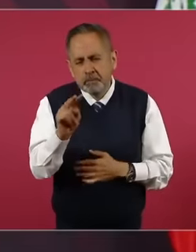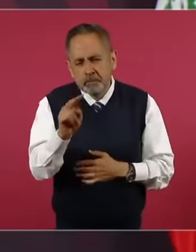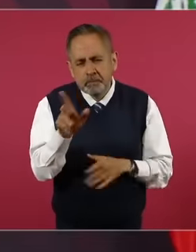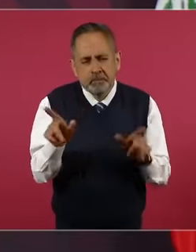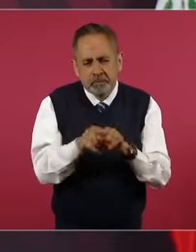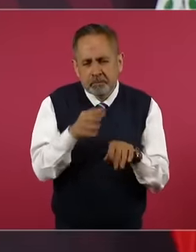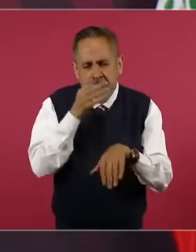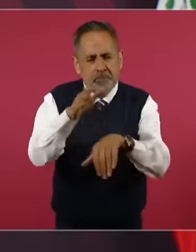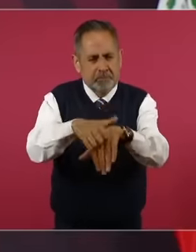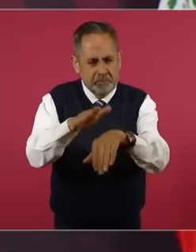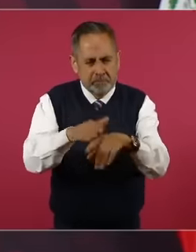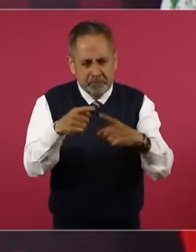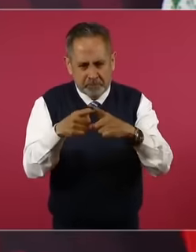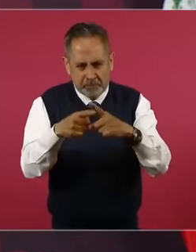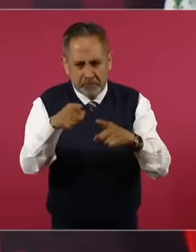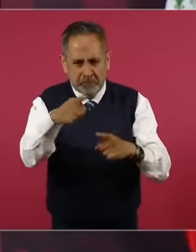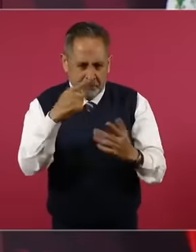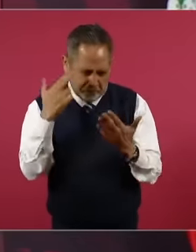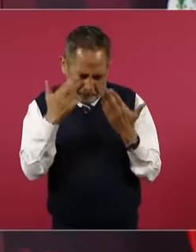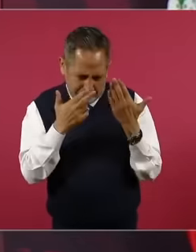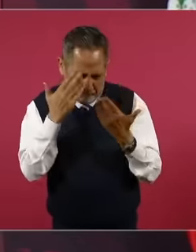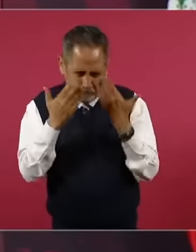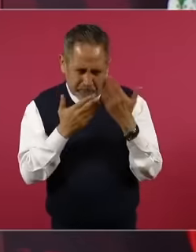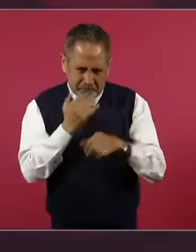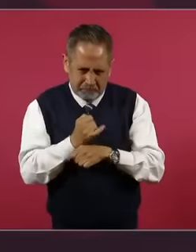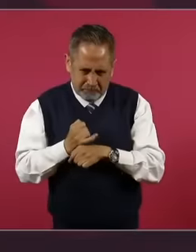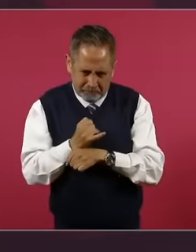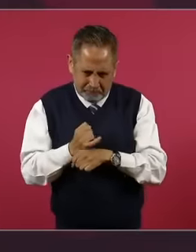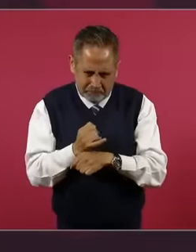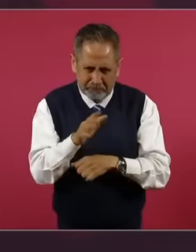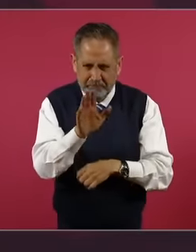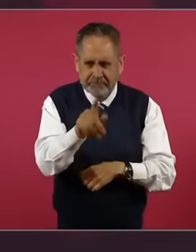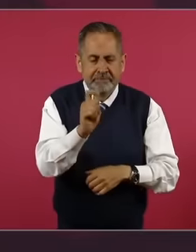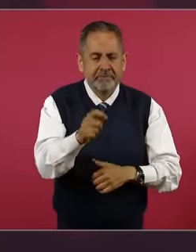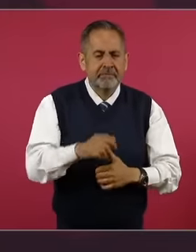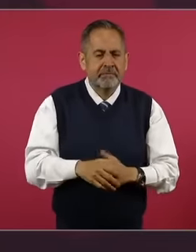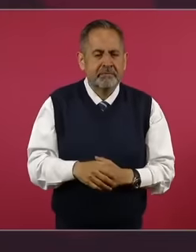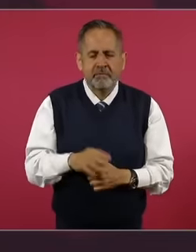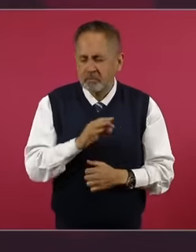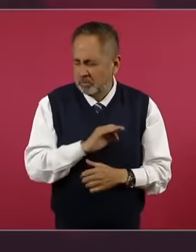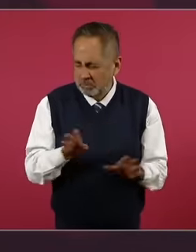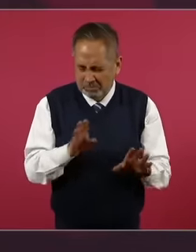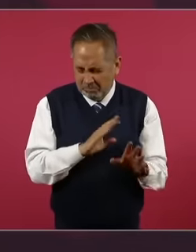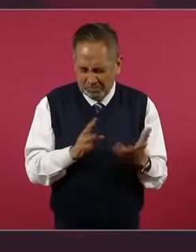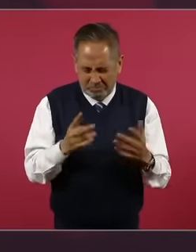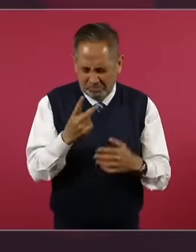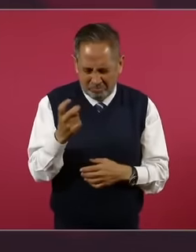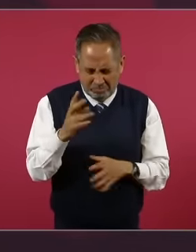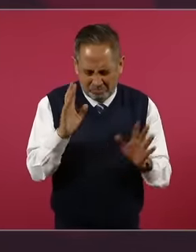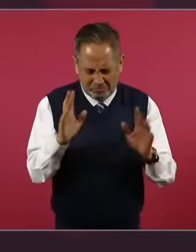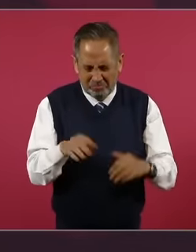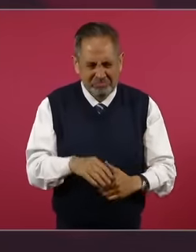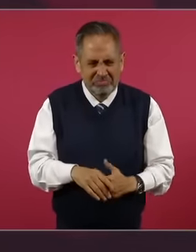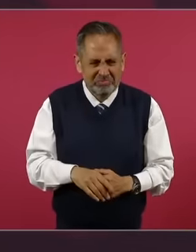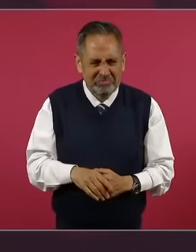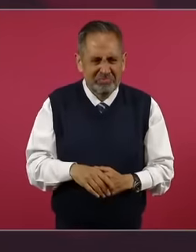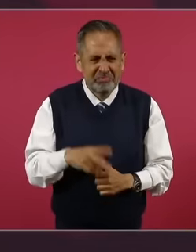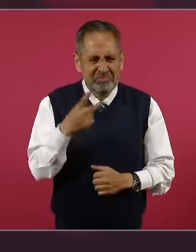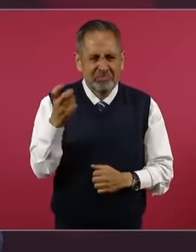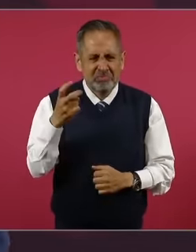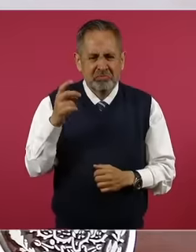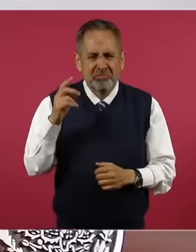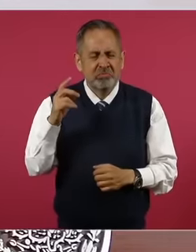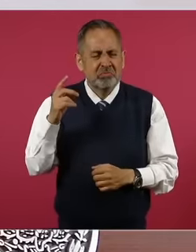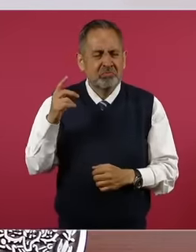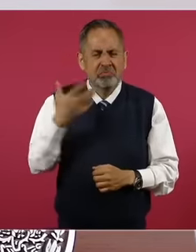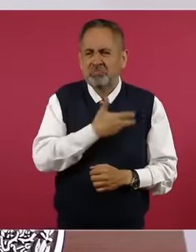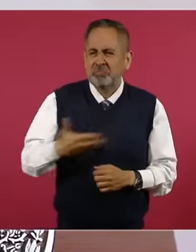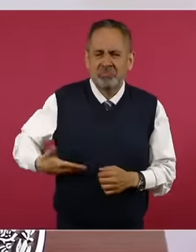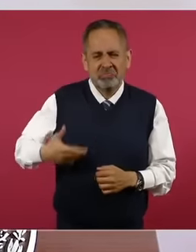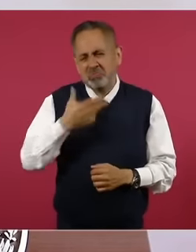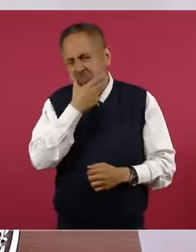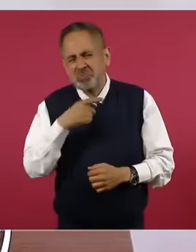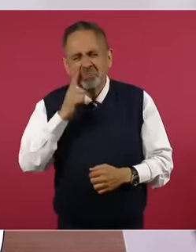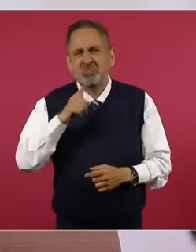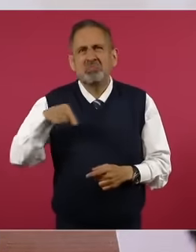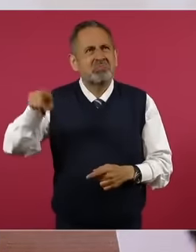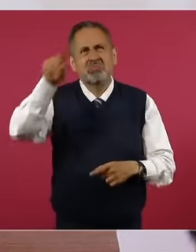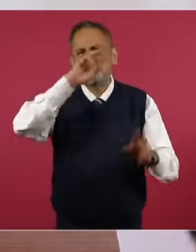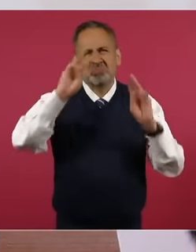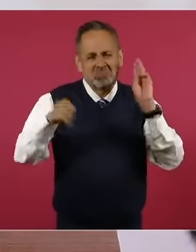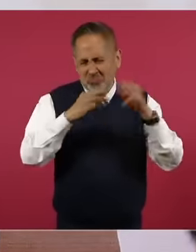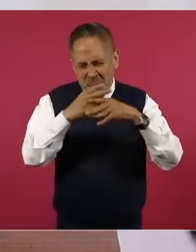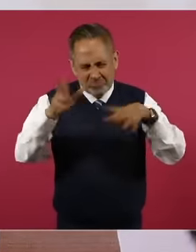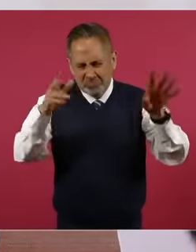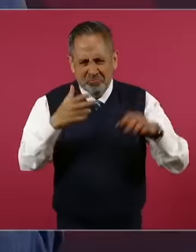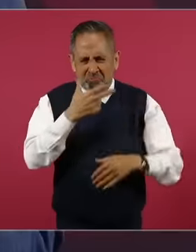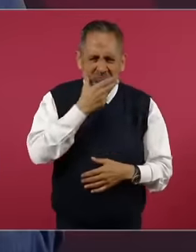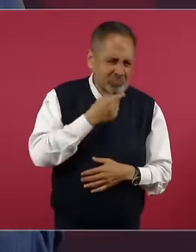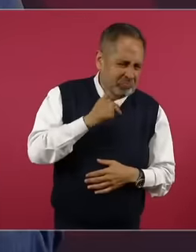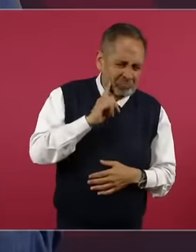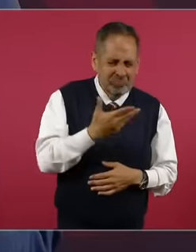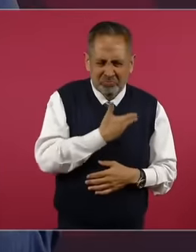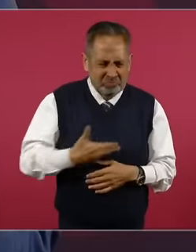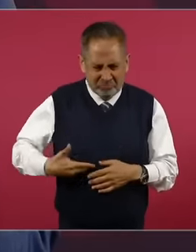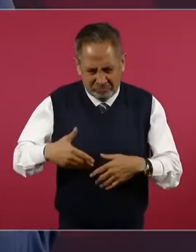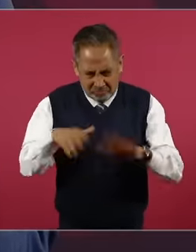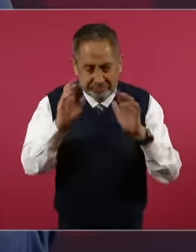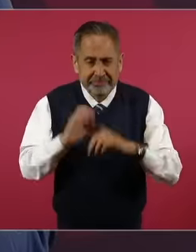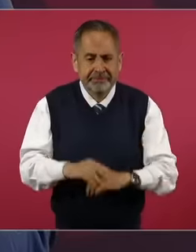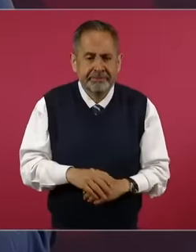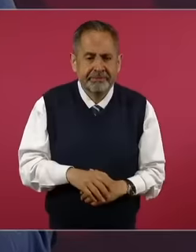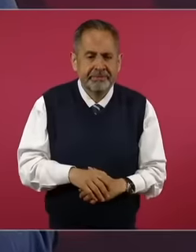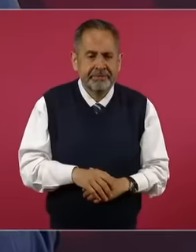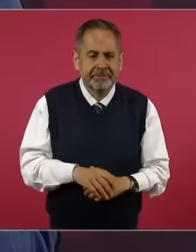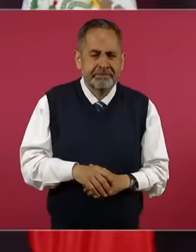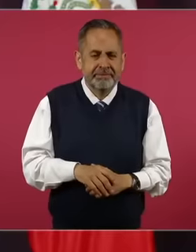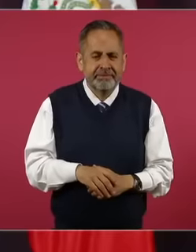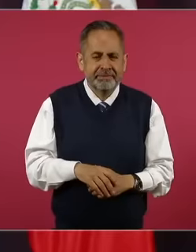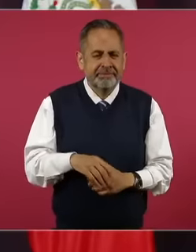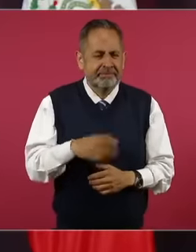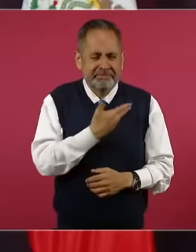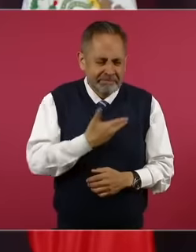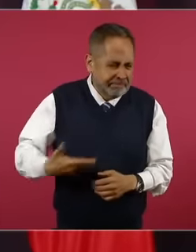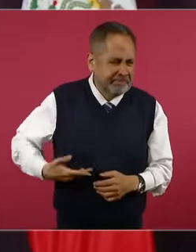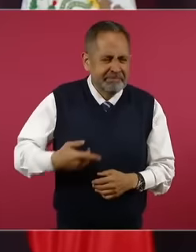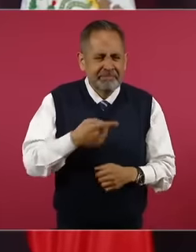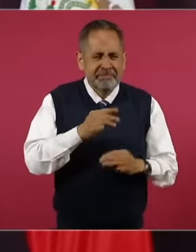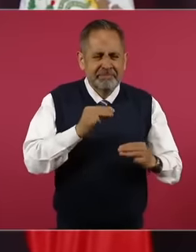homework, there are like 200 leaders, women, men, presidents, prime ministers, prime ministers